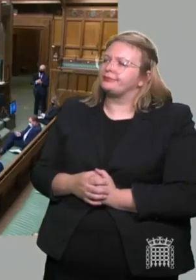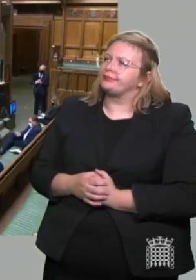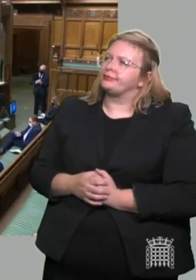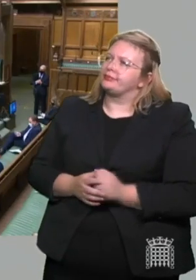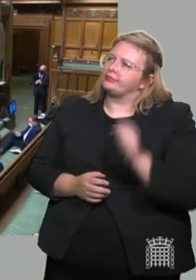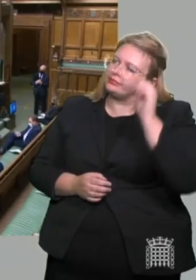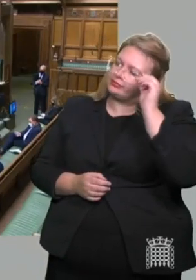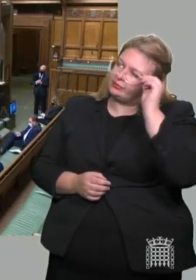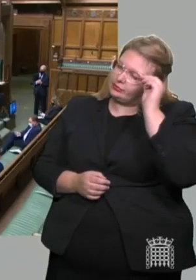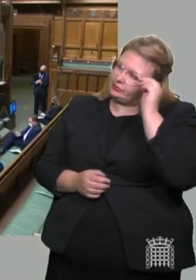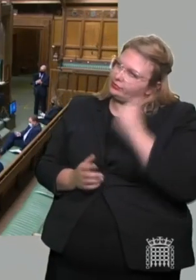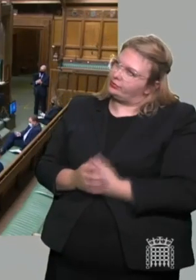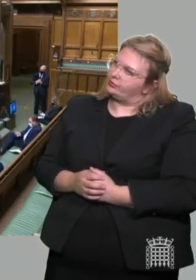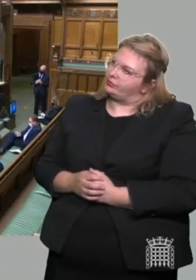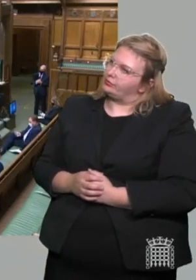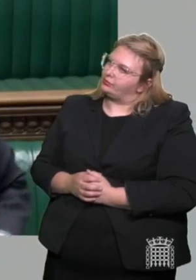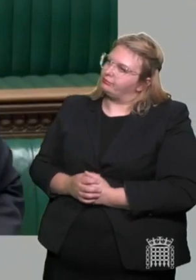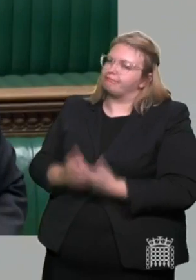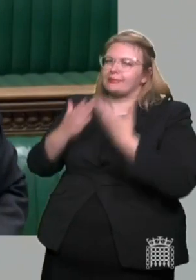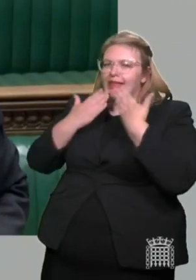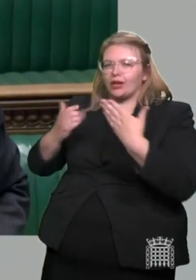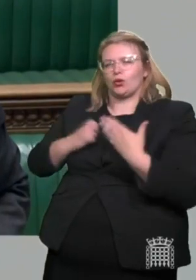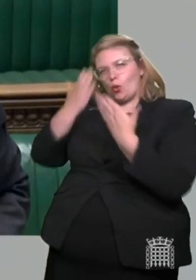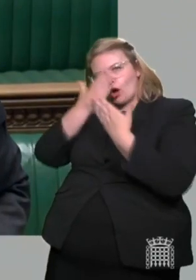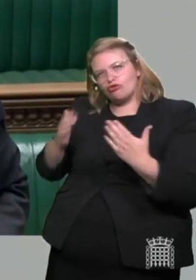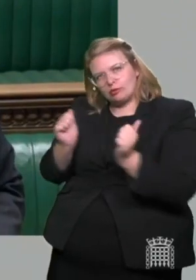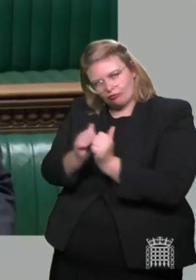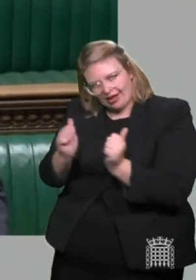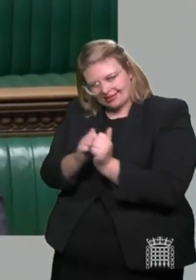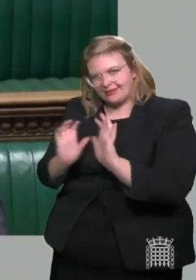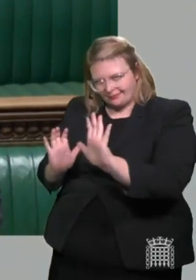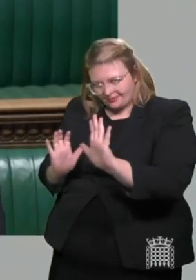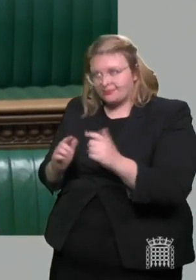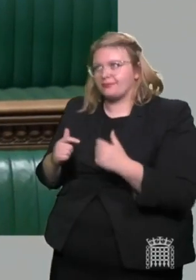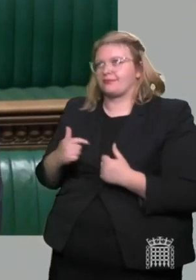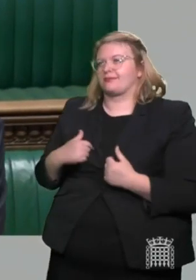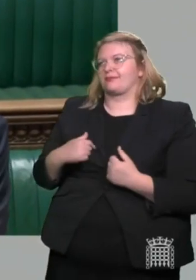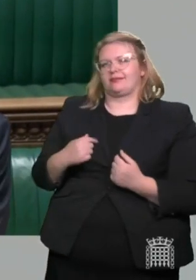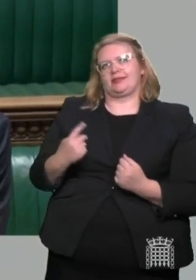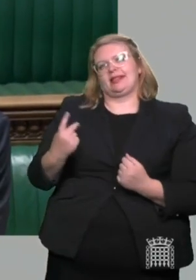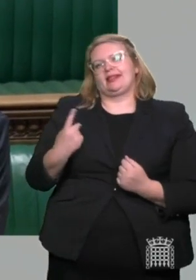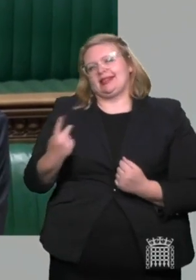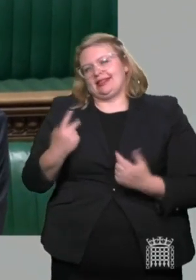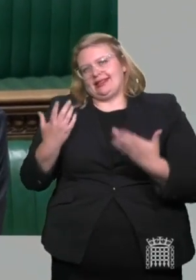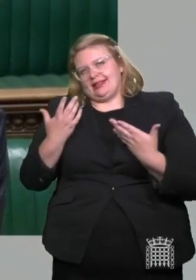I thank my hon. Friend. No matter how many pints I joined him in lifting in the pubs of Bosworth,